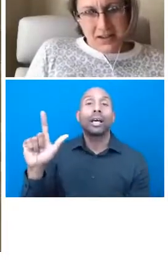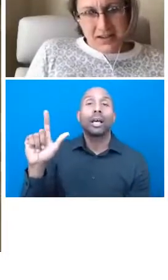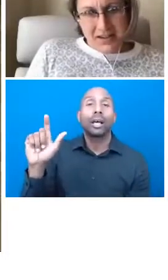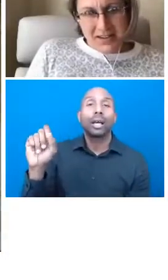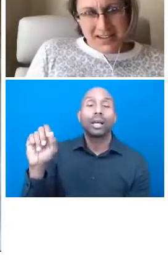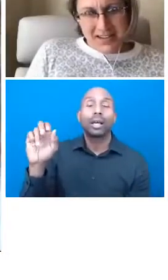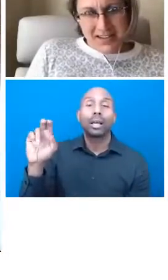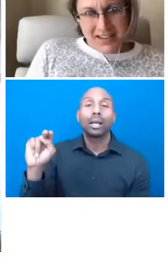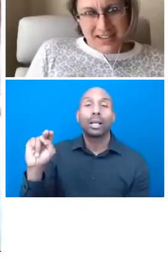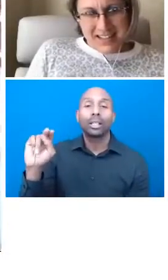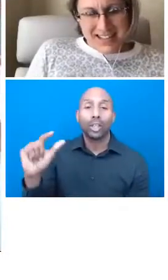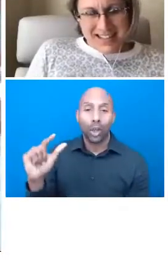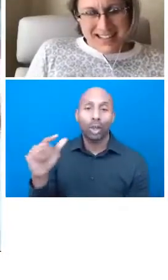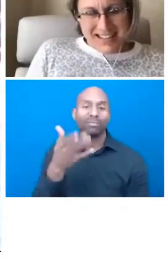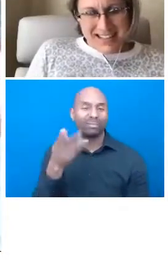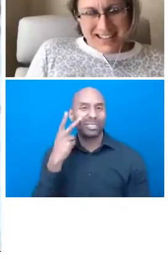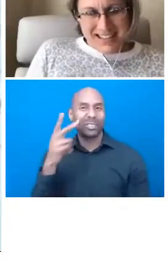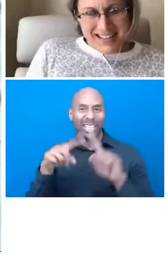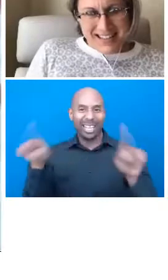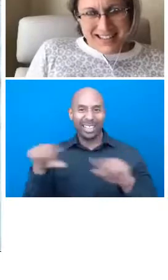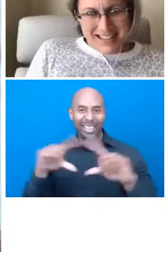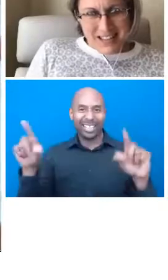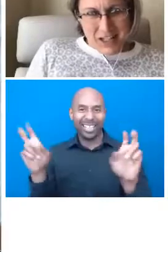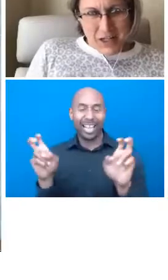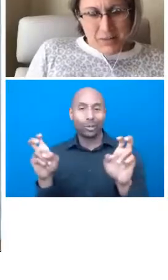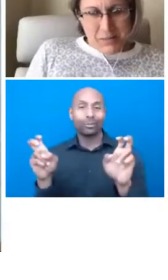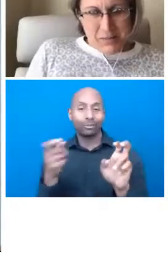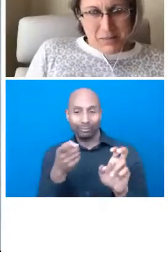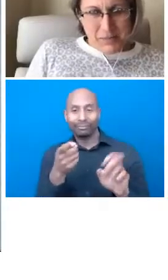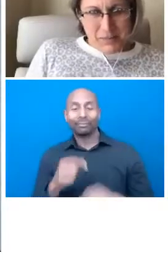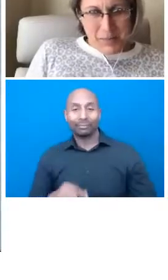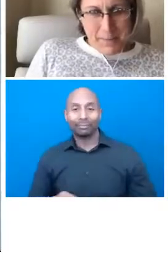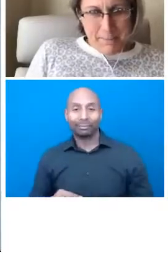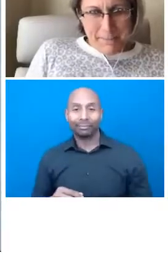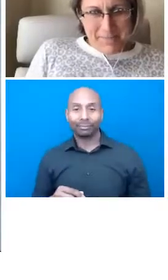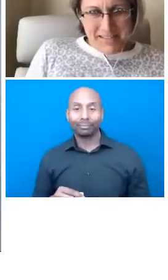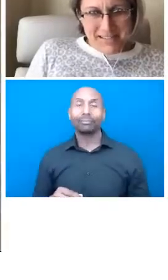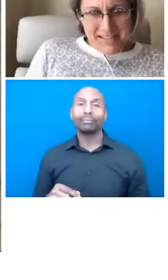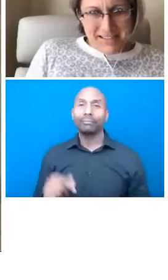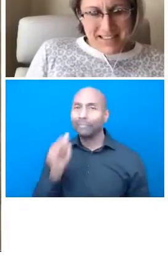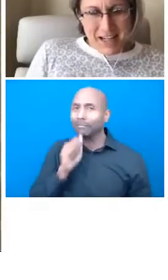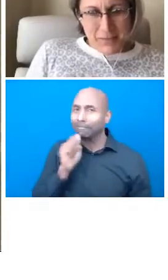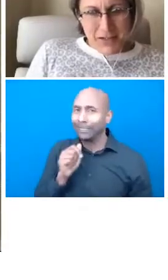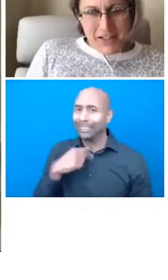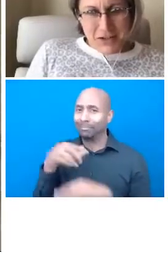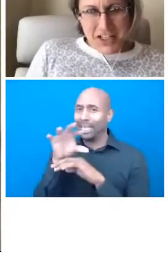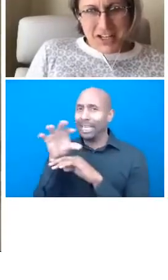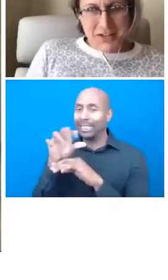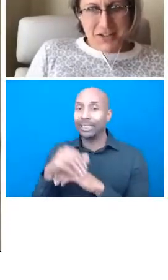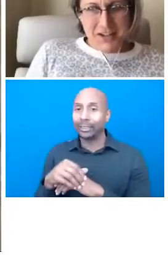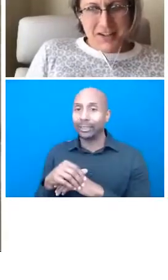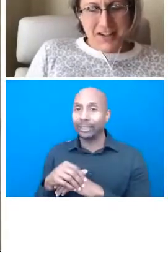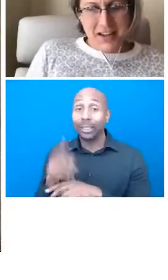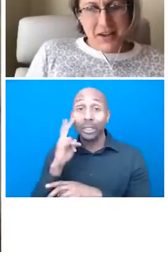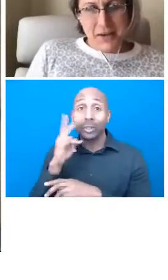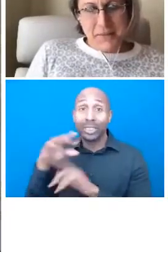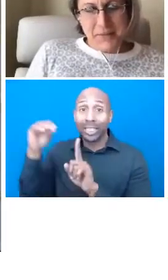I'm not a cameraman. There we go. Kim: Look how pretty those shadows are.